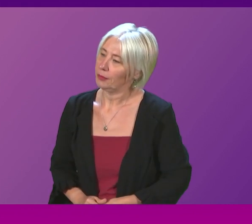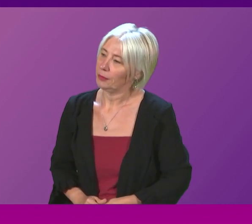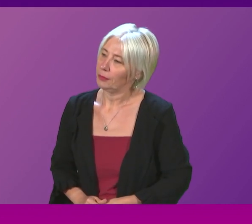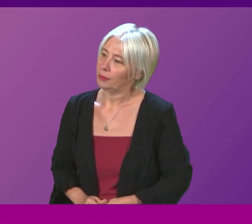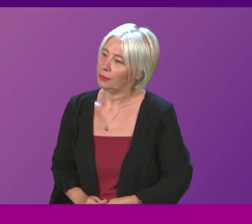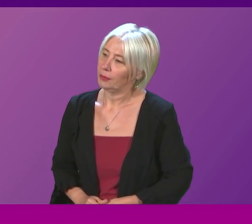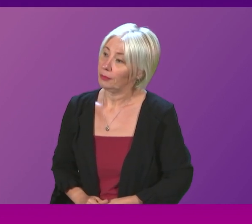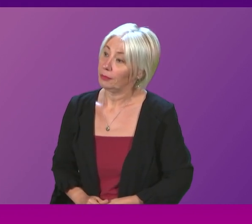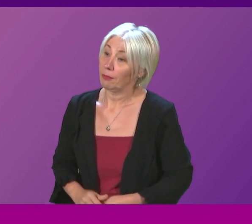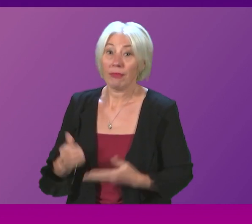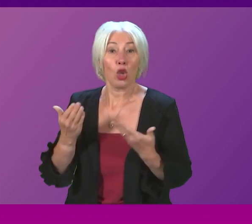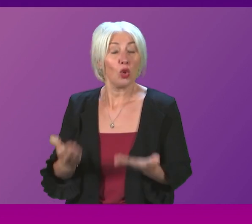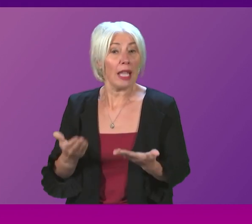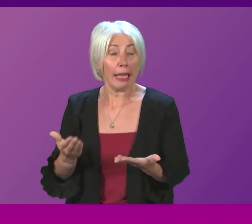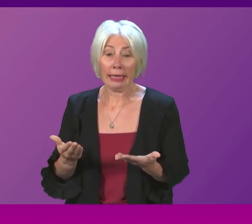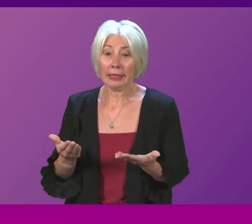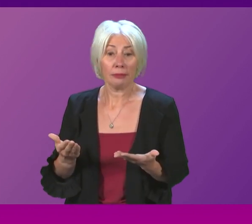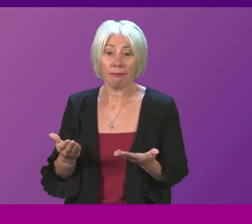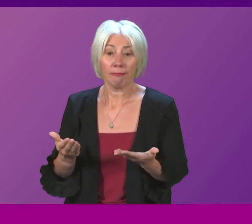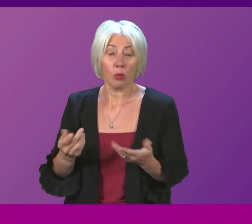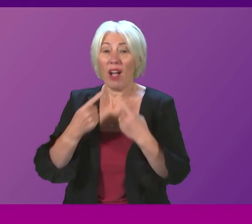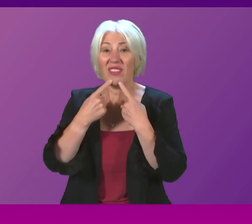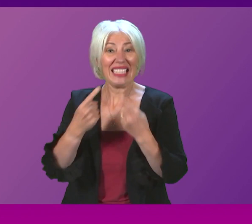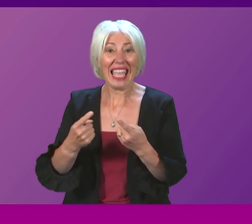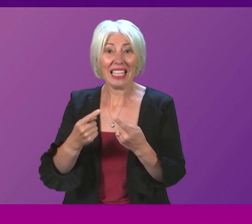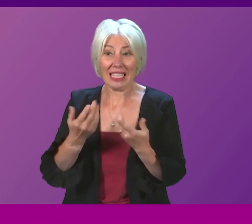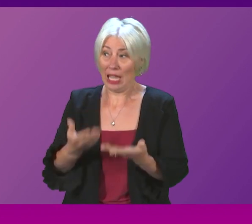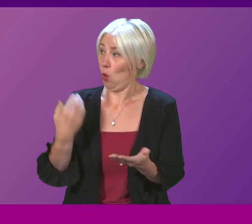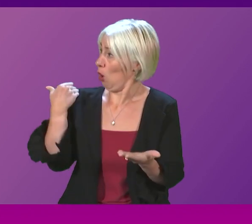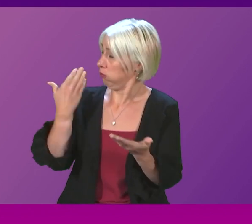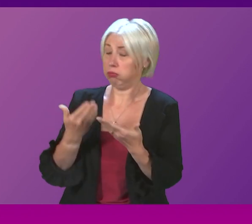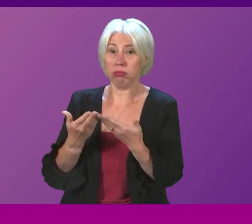Nothing that I have said today, or at any time, takes away from the fact that the management